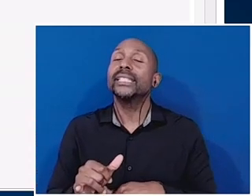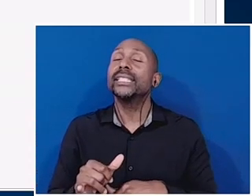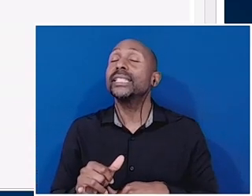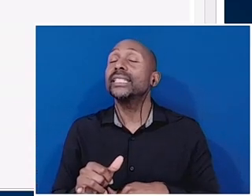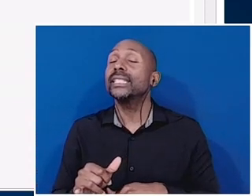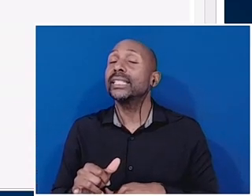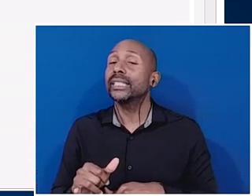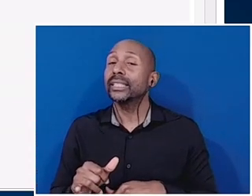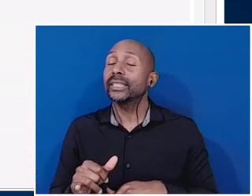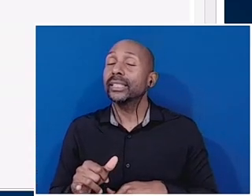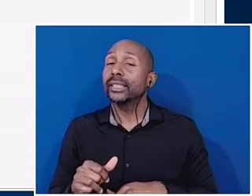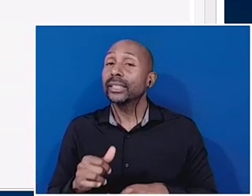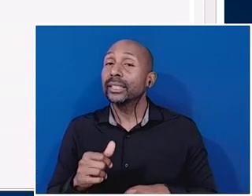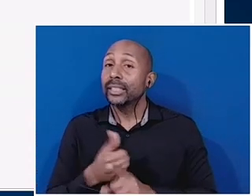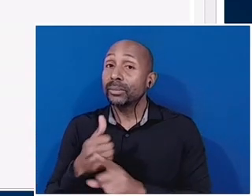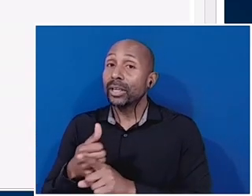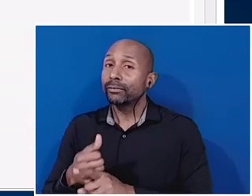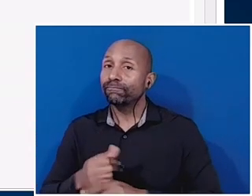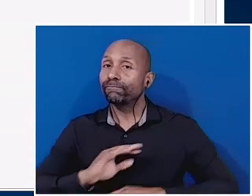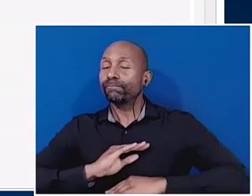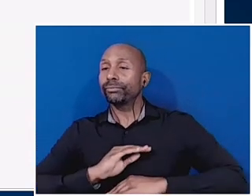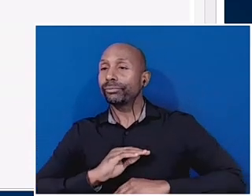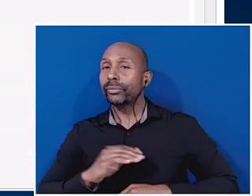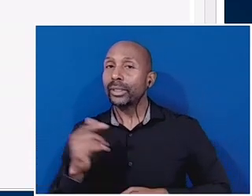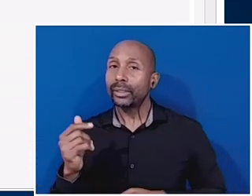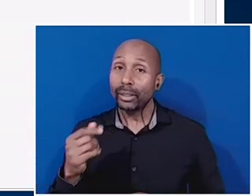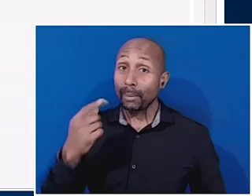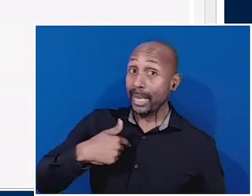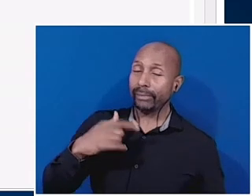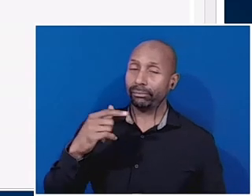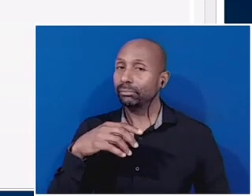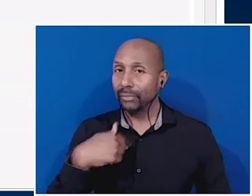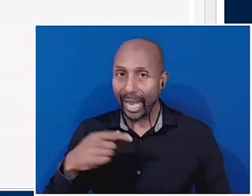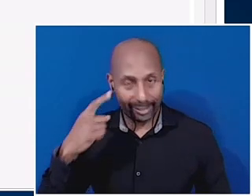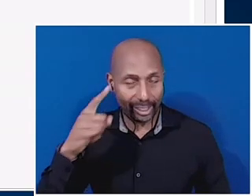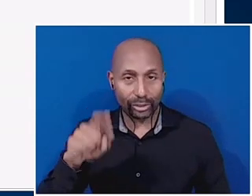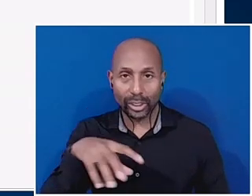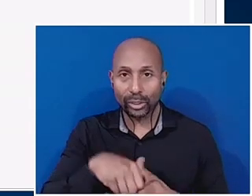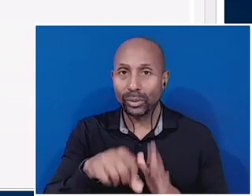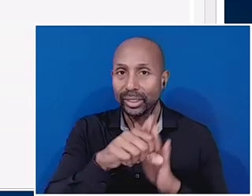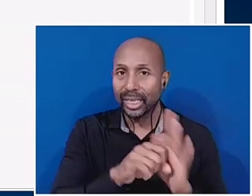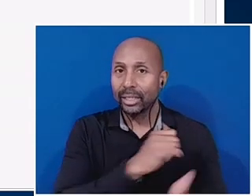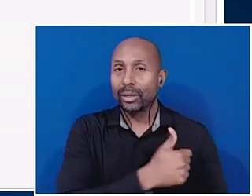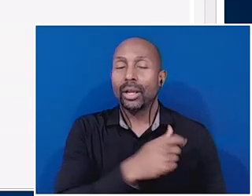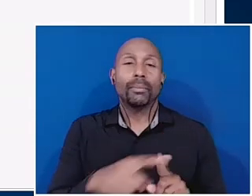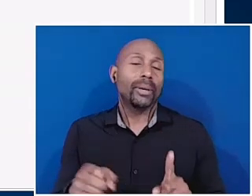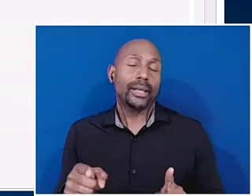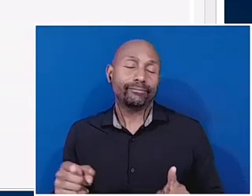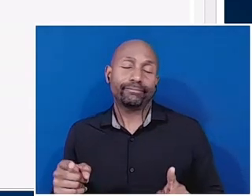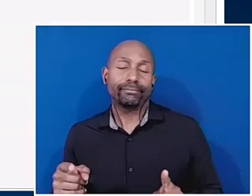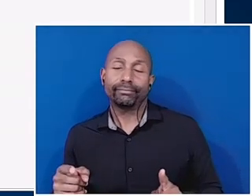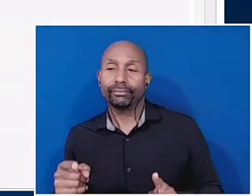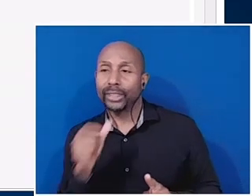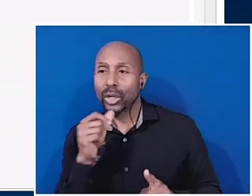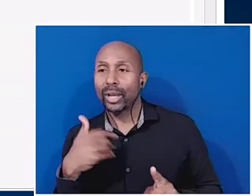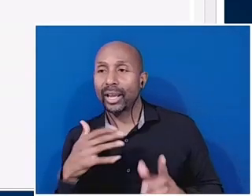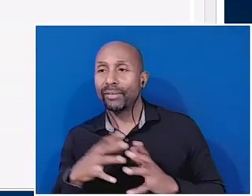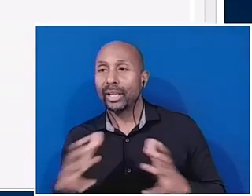would have put in state authorization, but it should be because we don't have that much authority on state authorization or in state. I would mandate that the